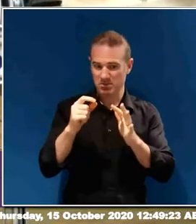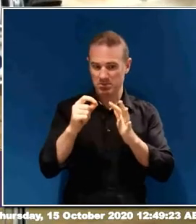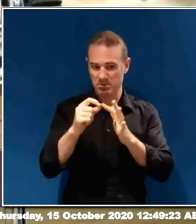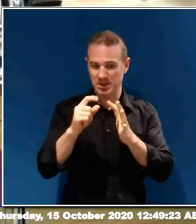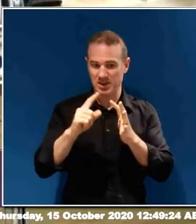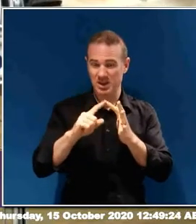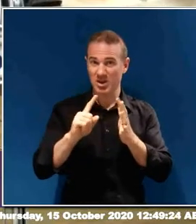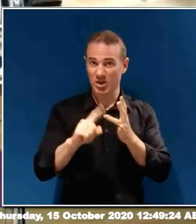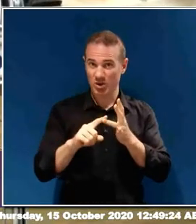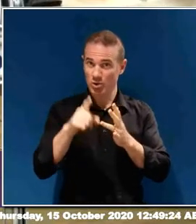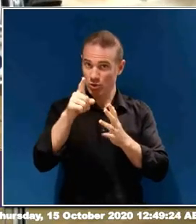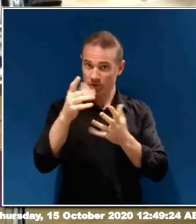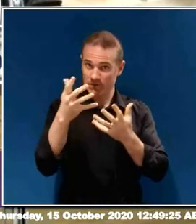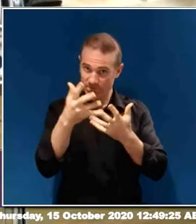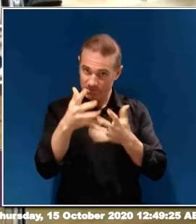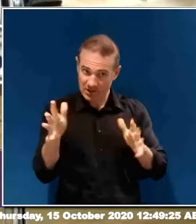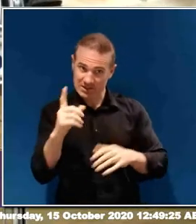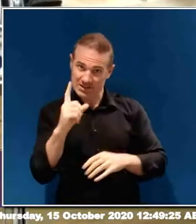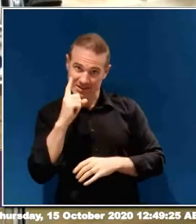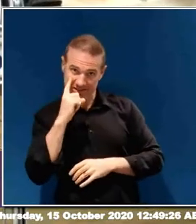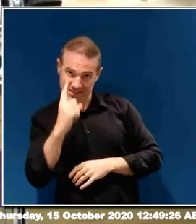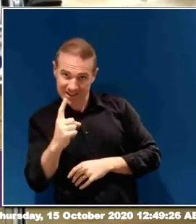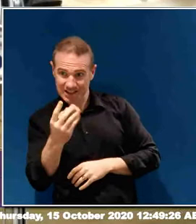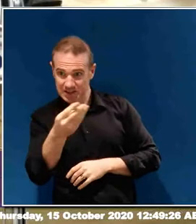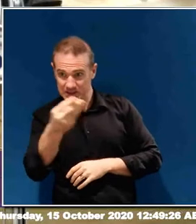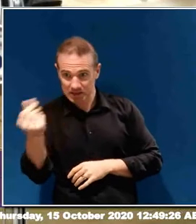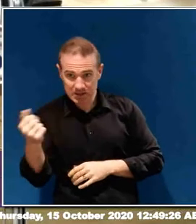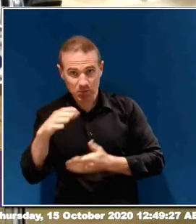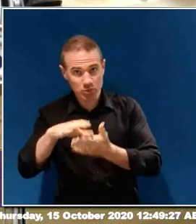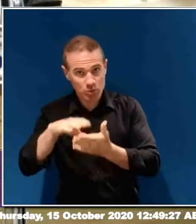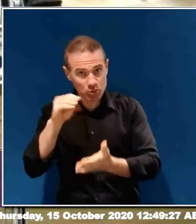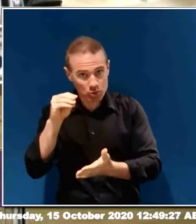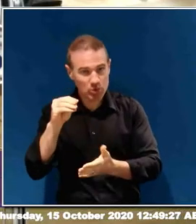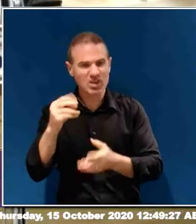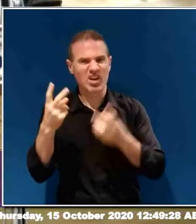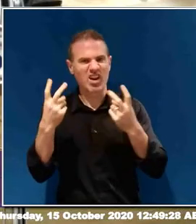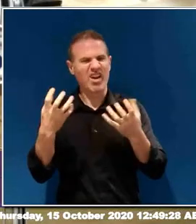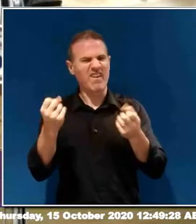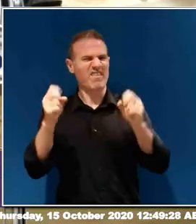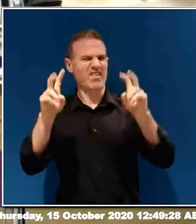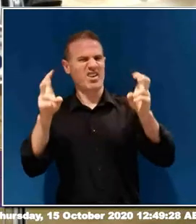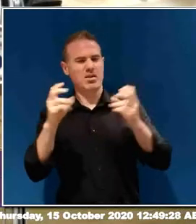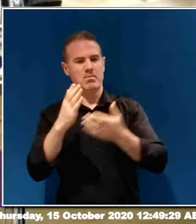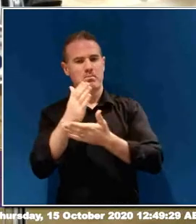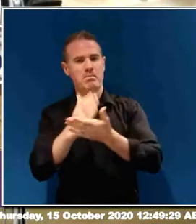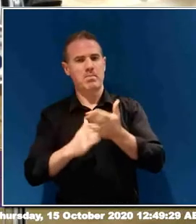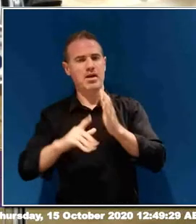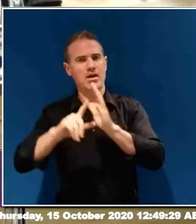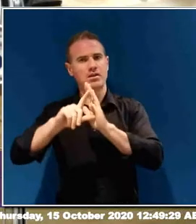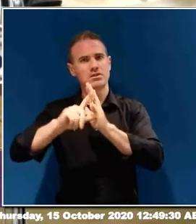being on part-time arrangements for a number of reasons?